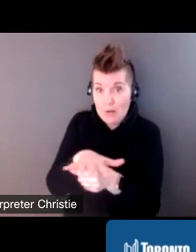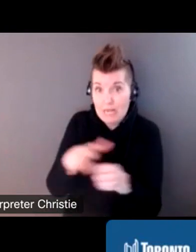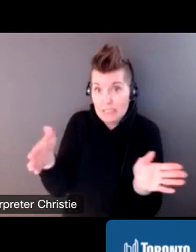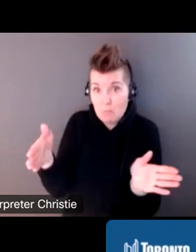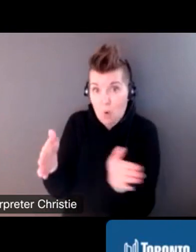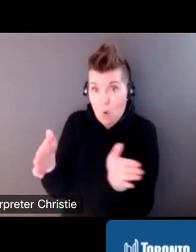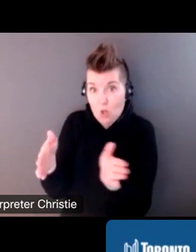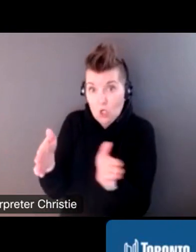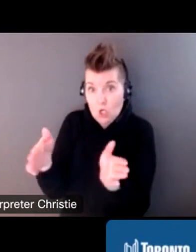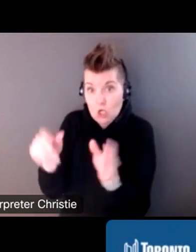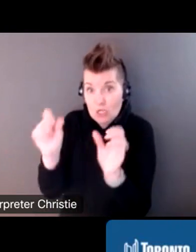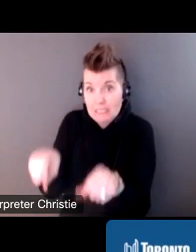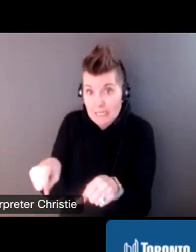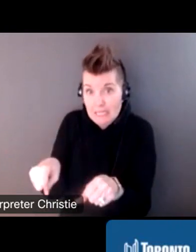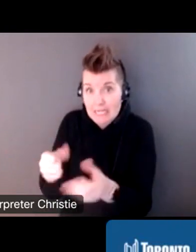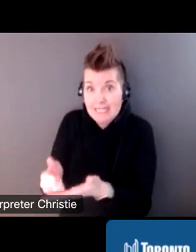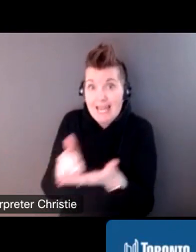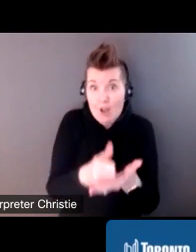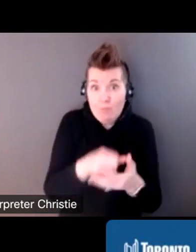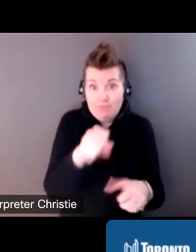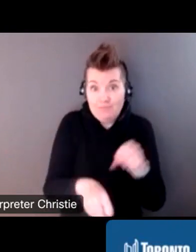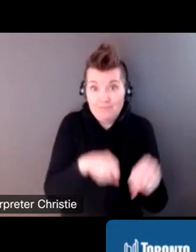way that we can maintain the cycling infrastructure.